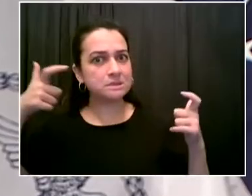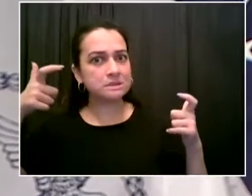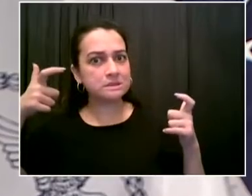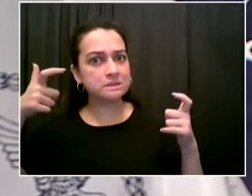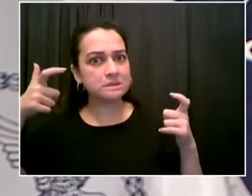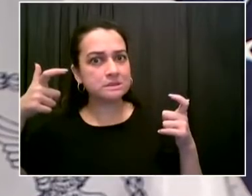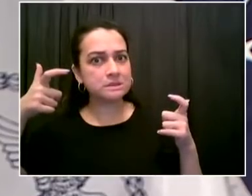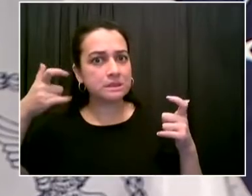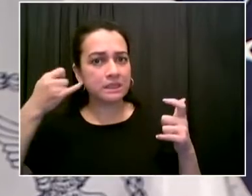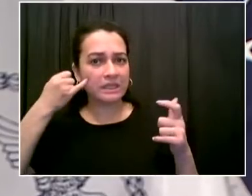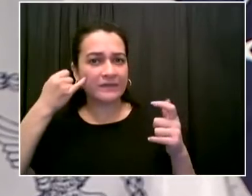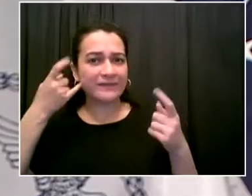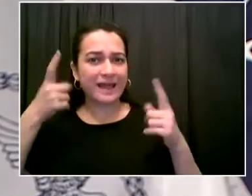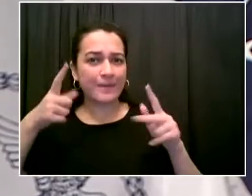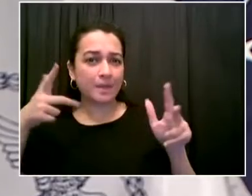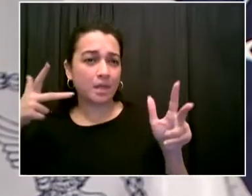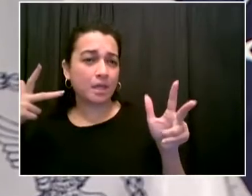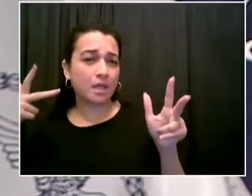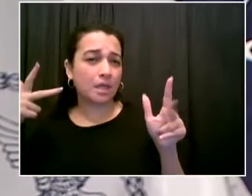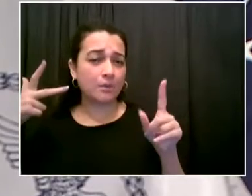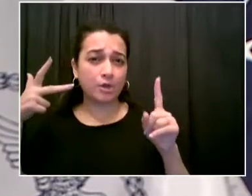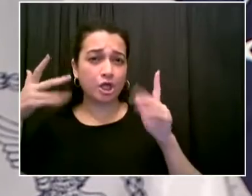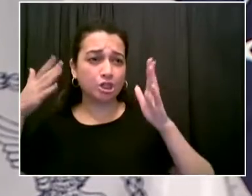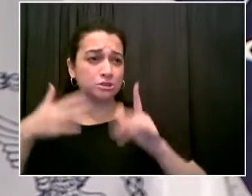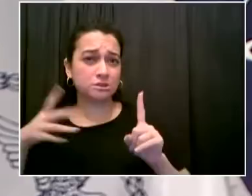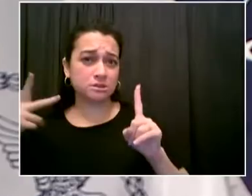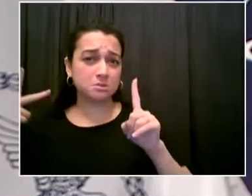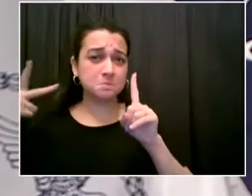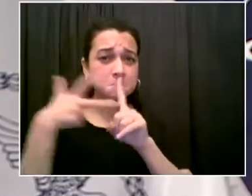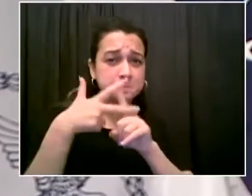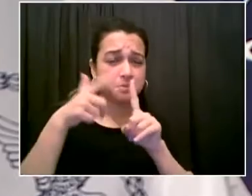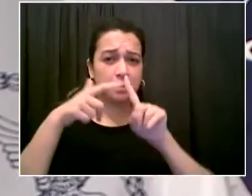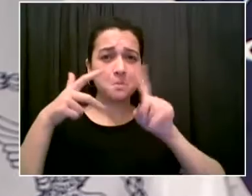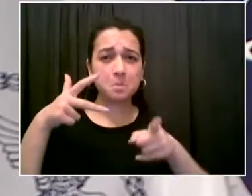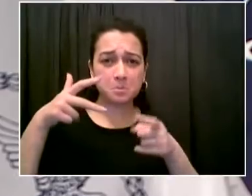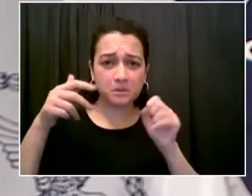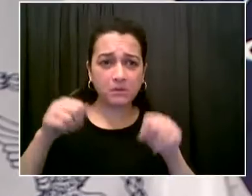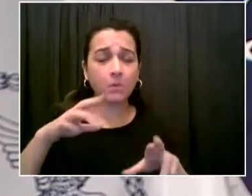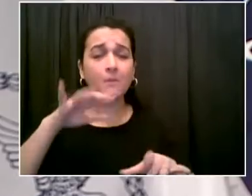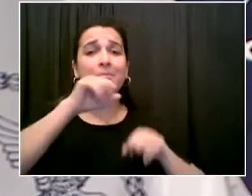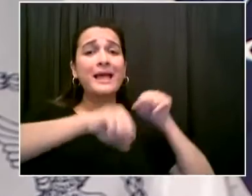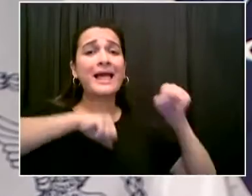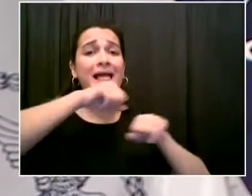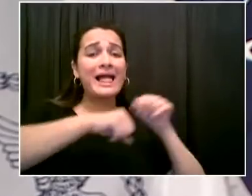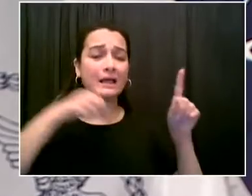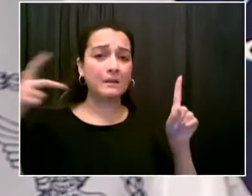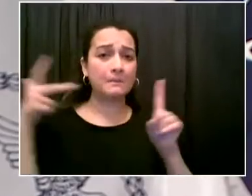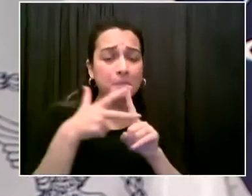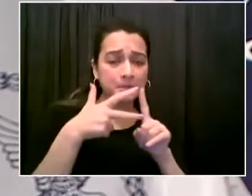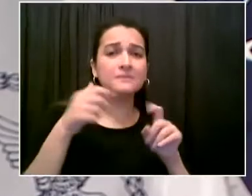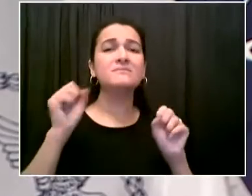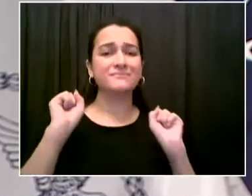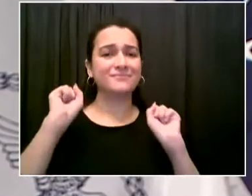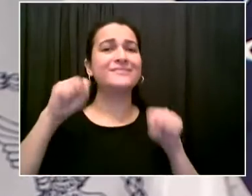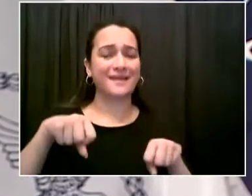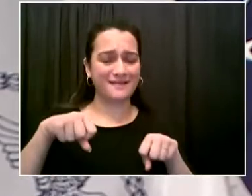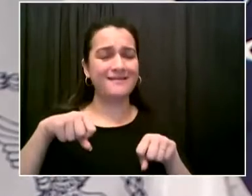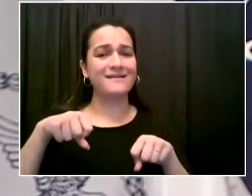OF PEDESTRIANS AND CYCLISTS. AS YOU KNW OTHE